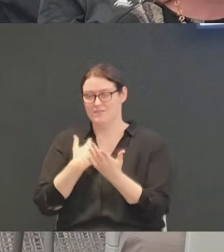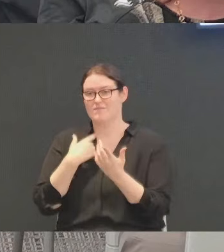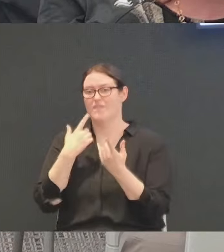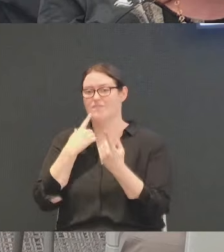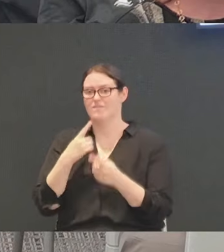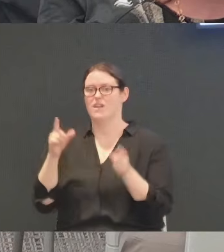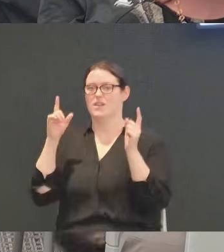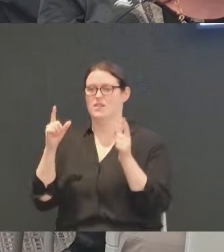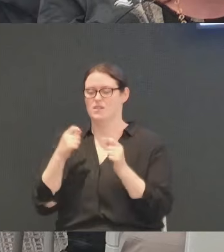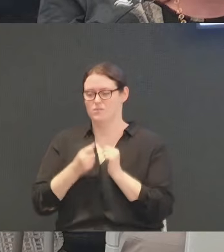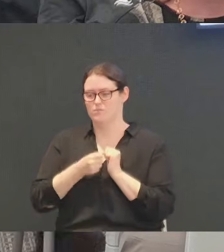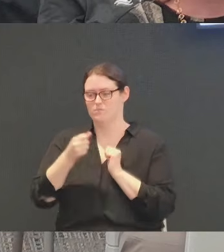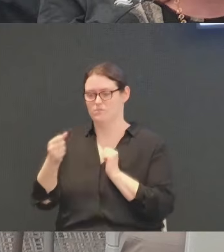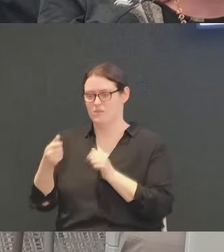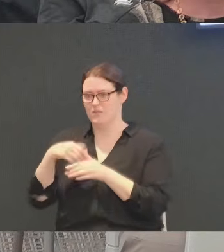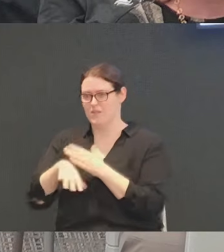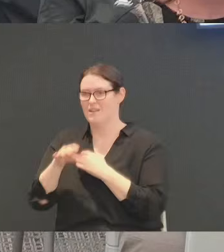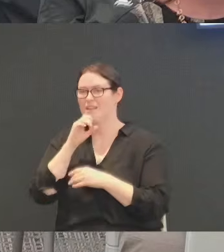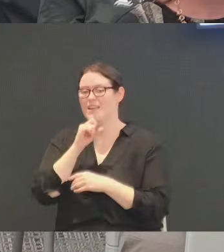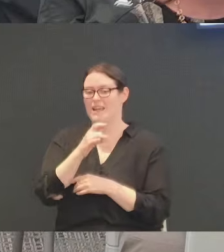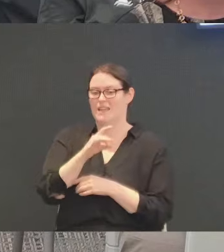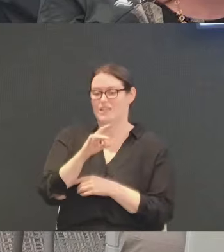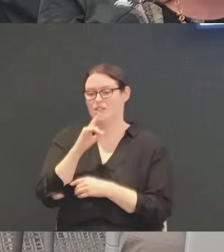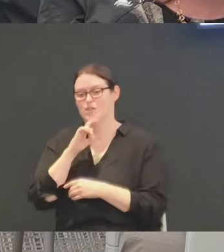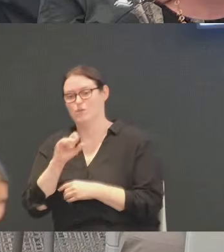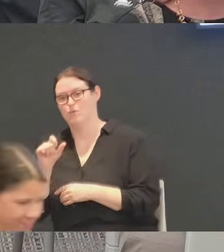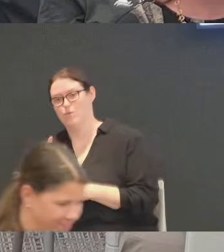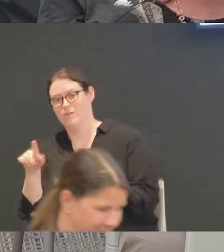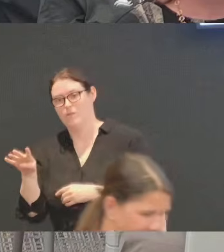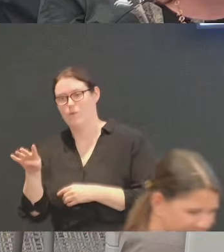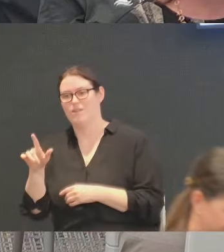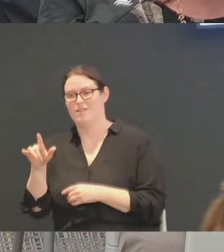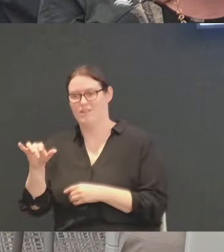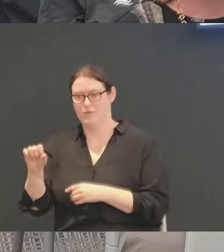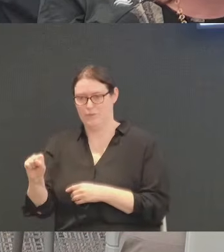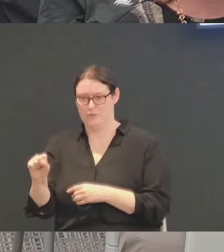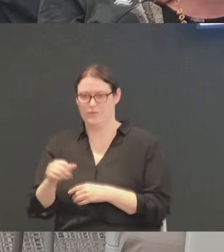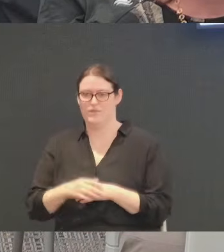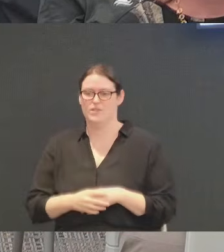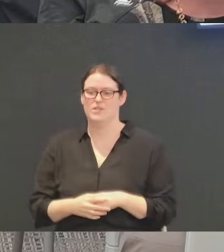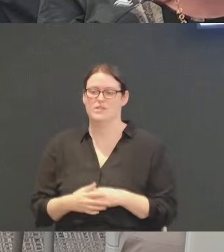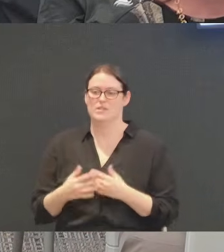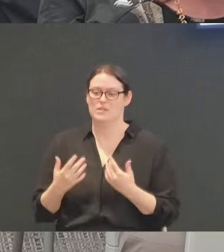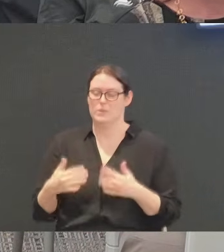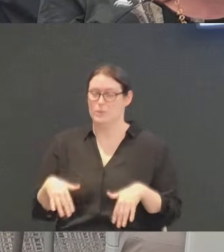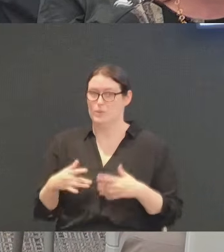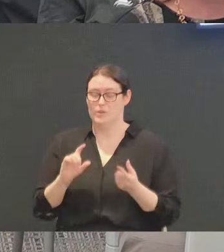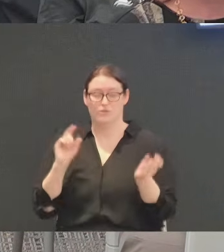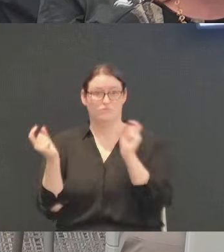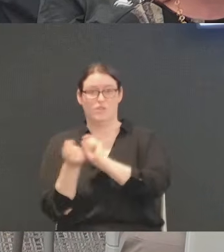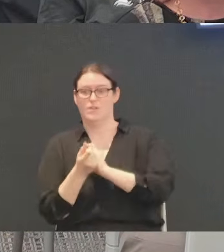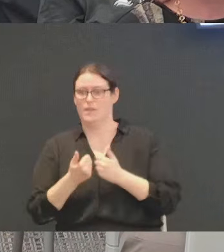shelter for 18 to 24 the Shiki Lighthouse. It changed everything. I had stability. I